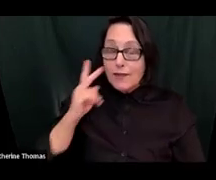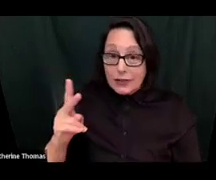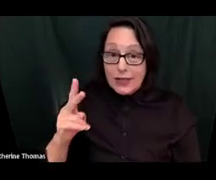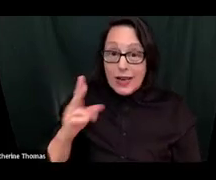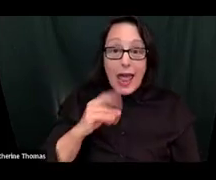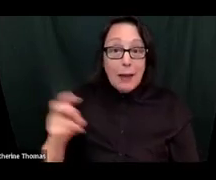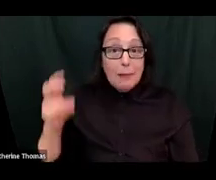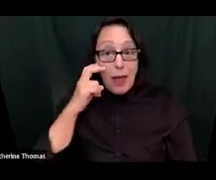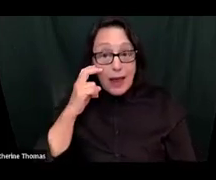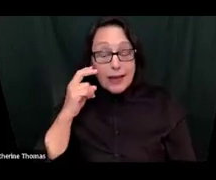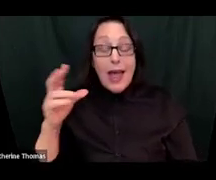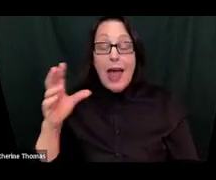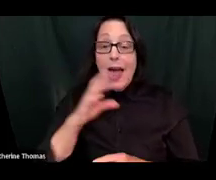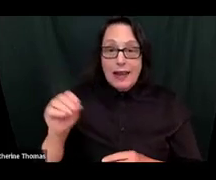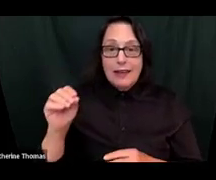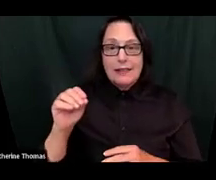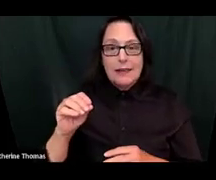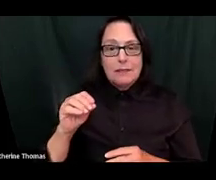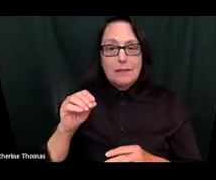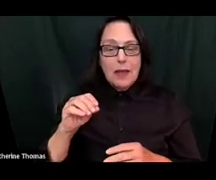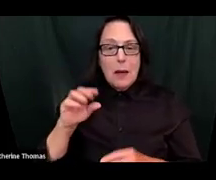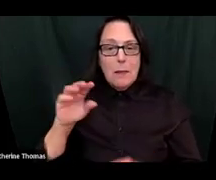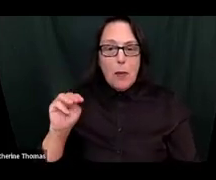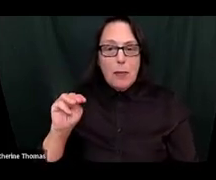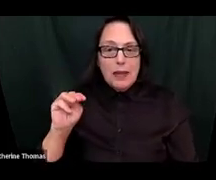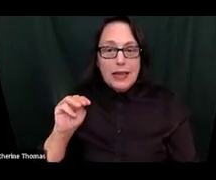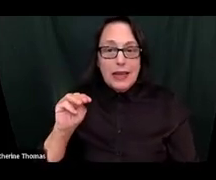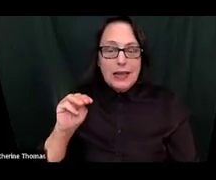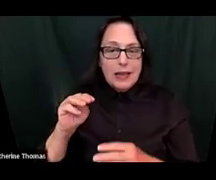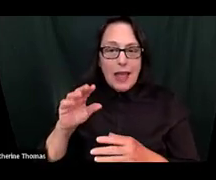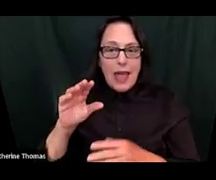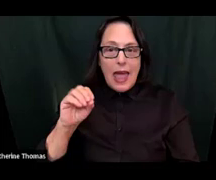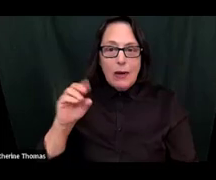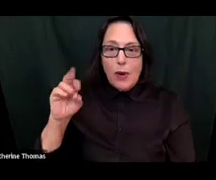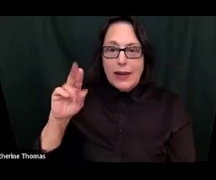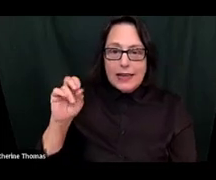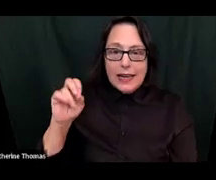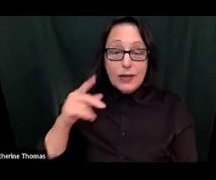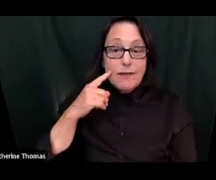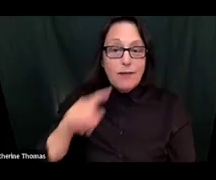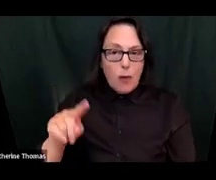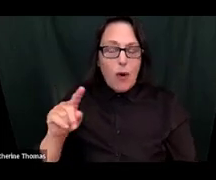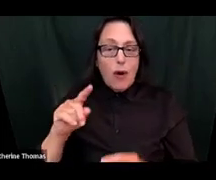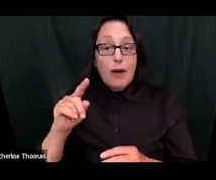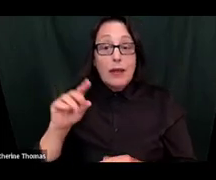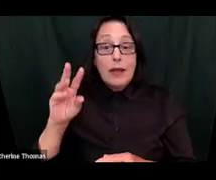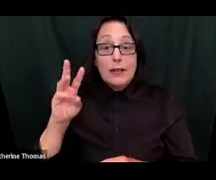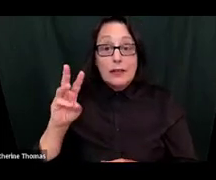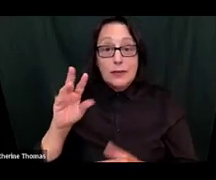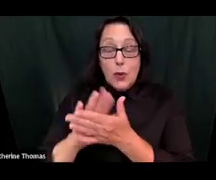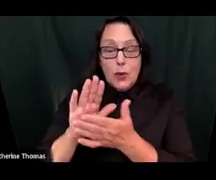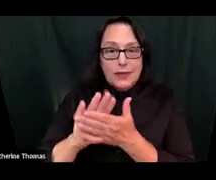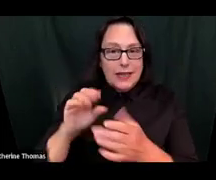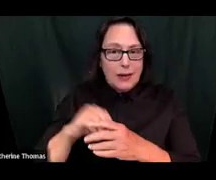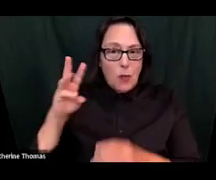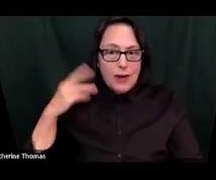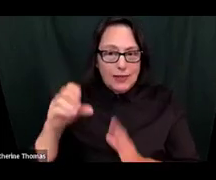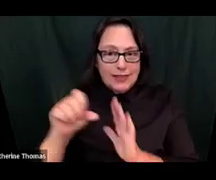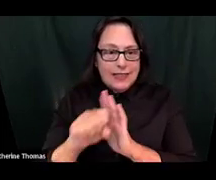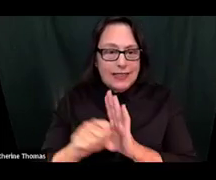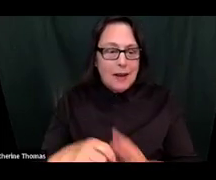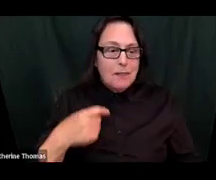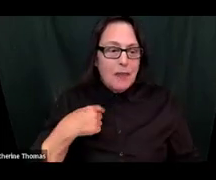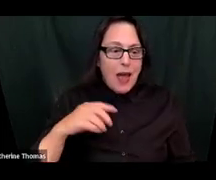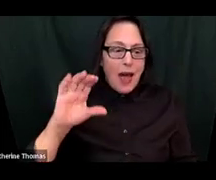orientation and mobility specialist in a local school district in Washington State. And I'm Kathy